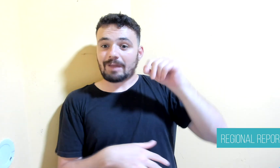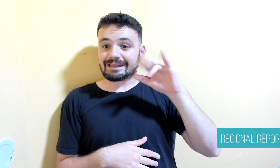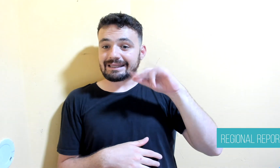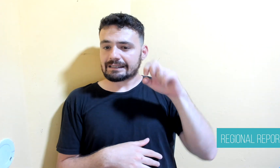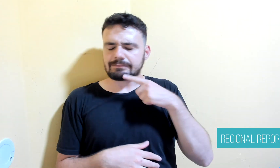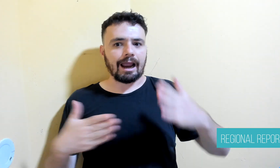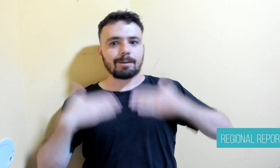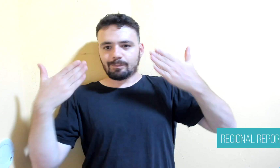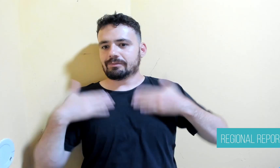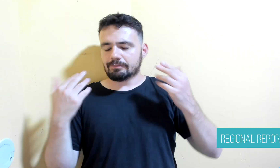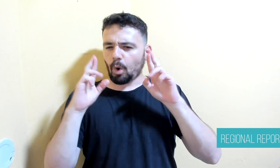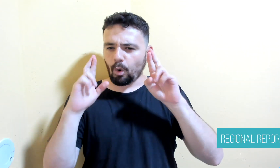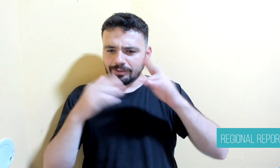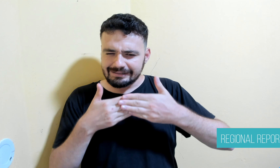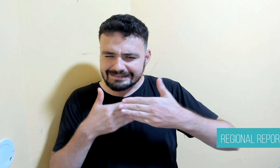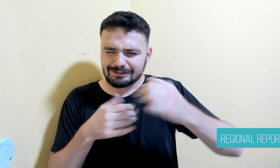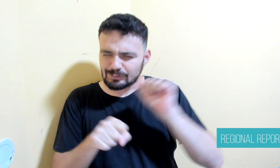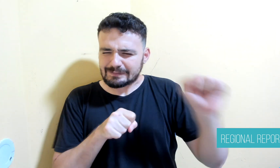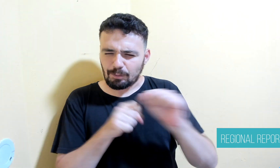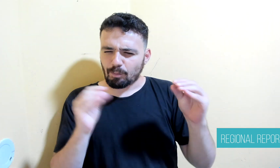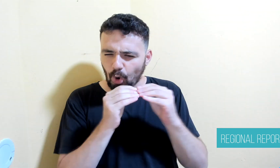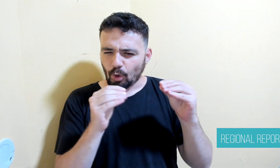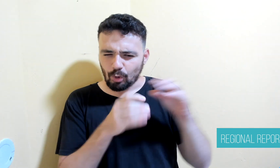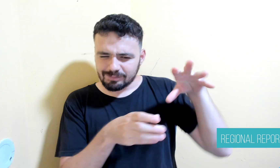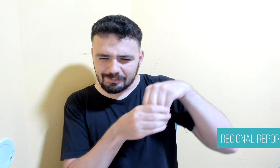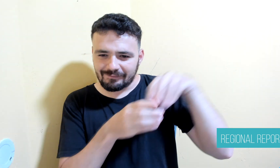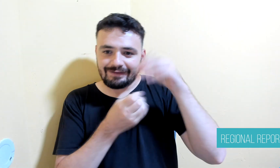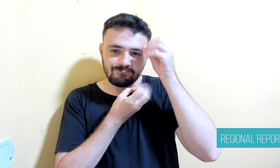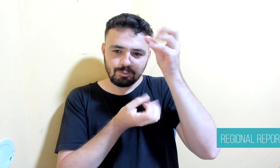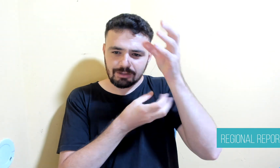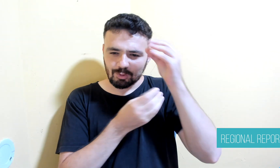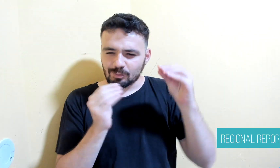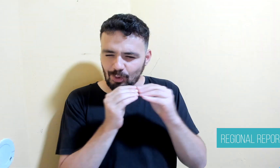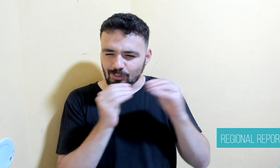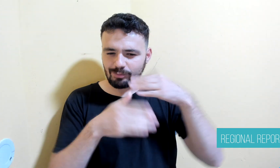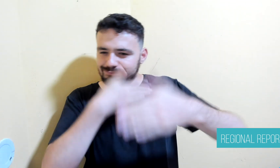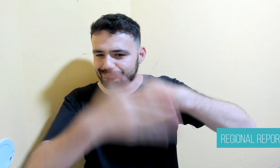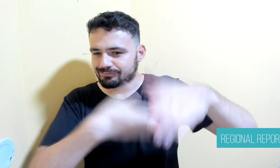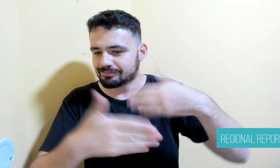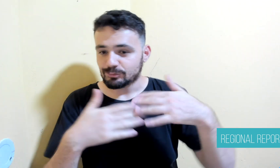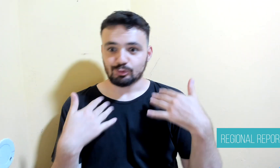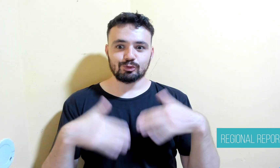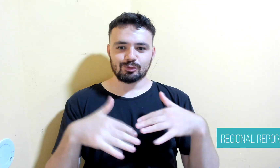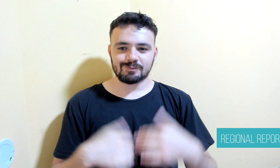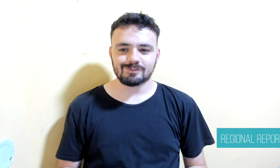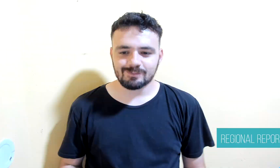explained the engineer Martinez to Pesquisa Javeriana.